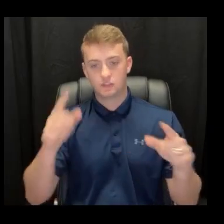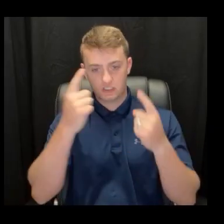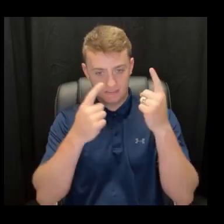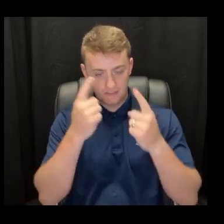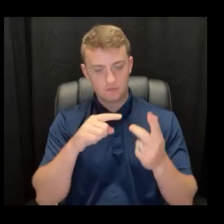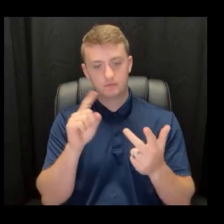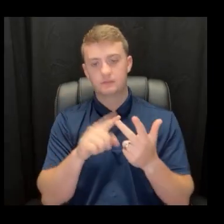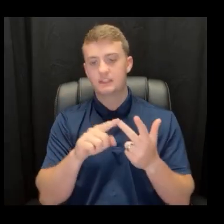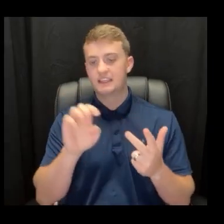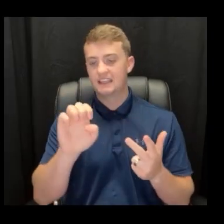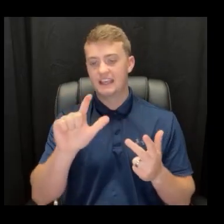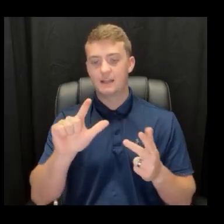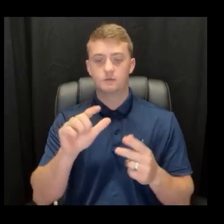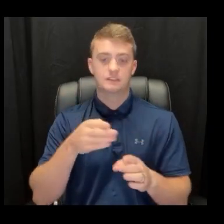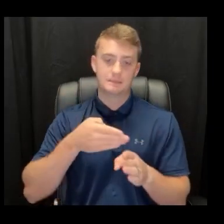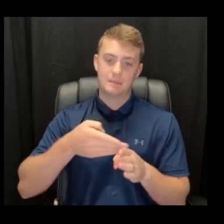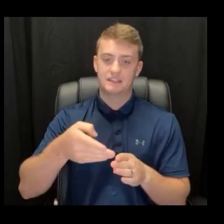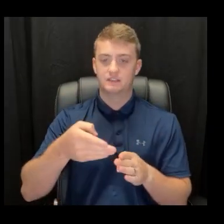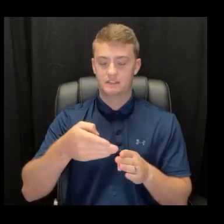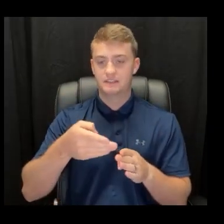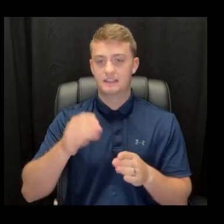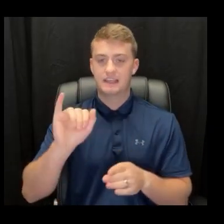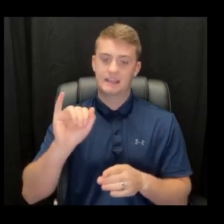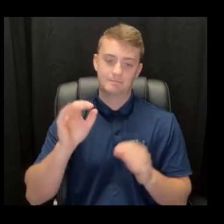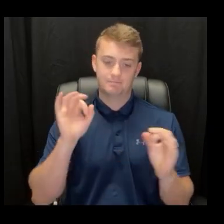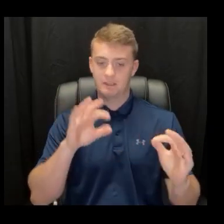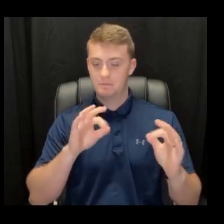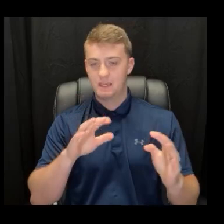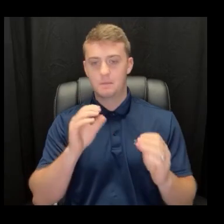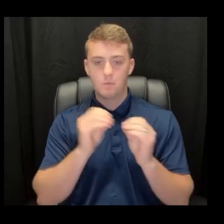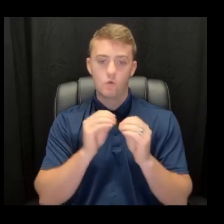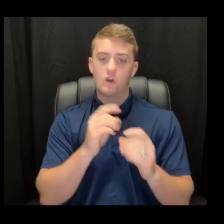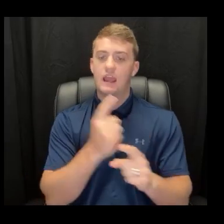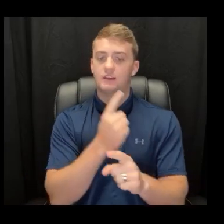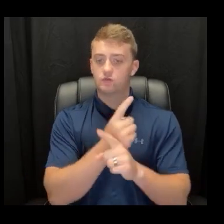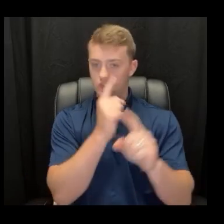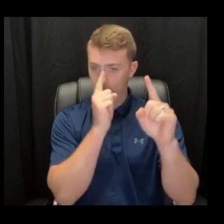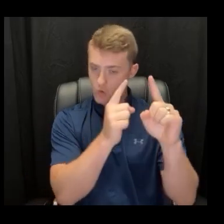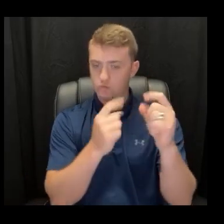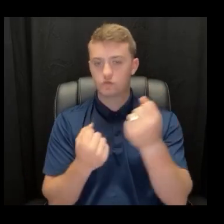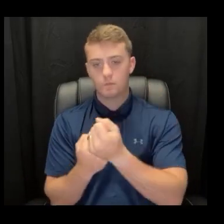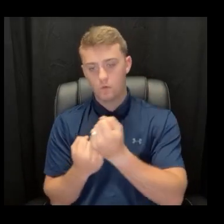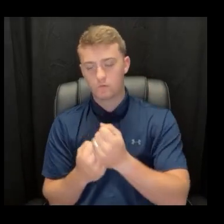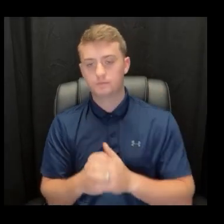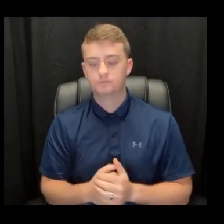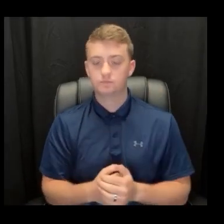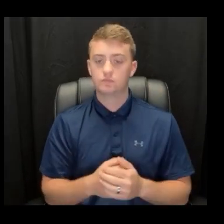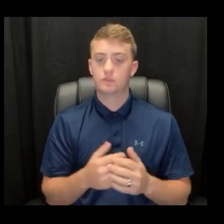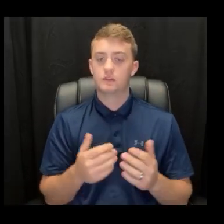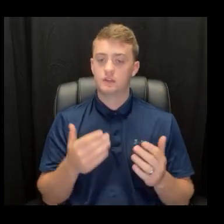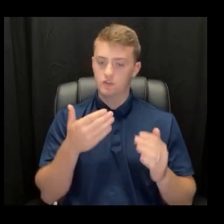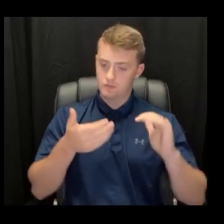and EL specialist input leads to more accurate goals and supports. Strong collaboration between